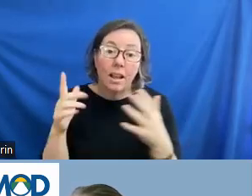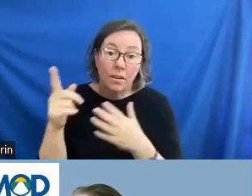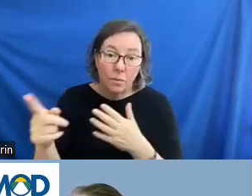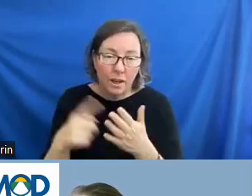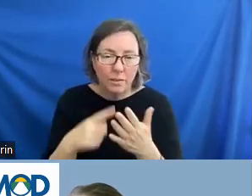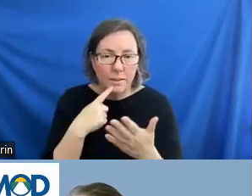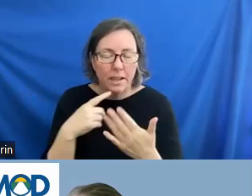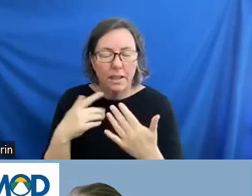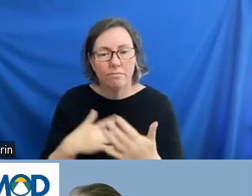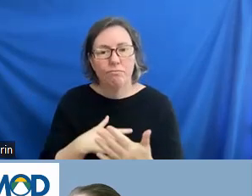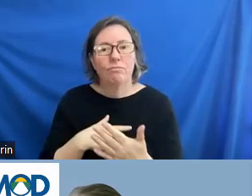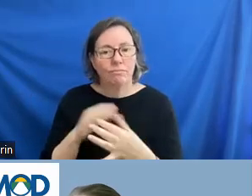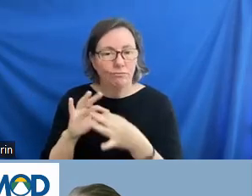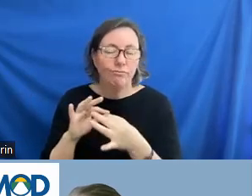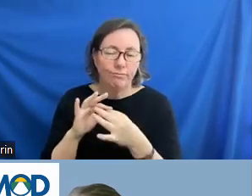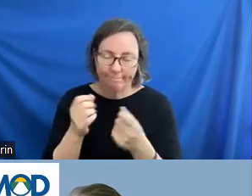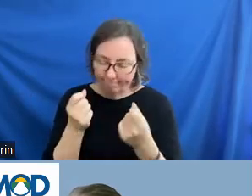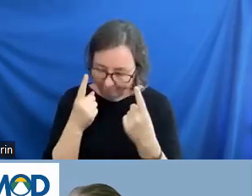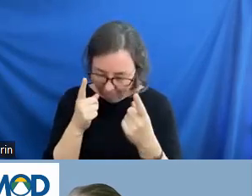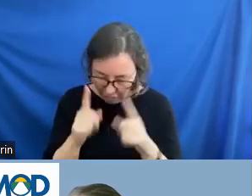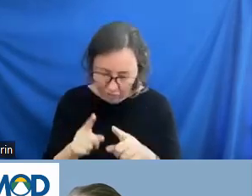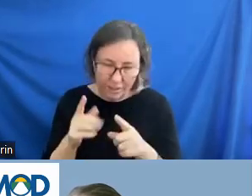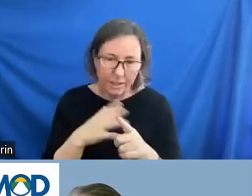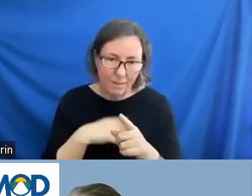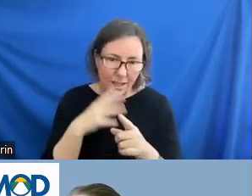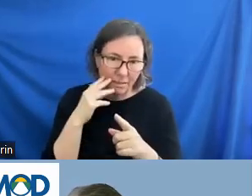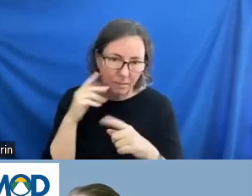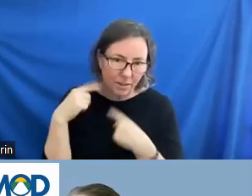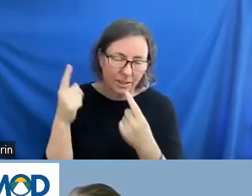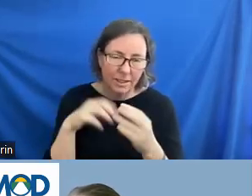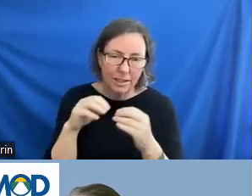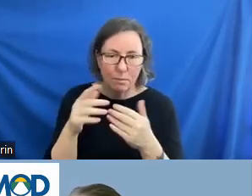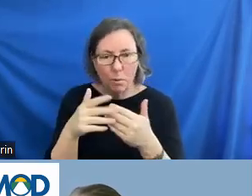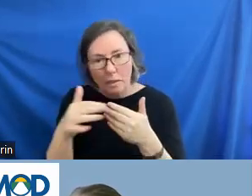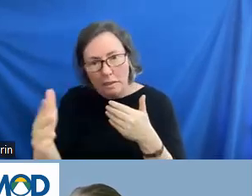with my experience over the last year in handling these more indefinite requests.